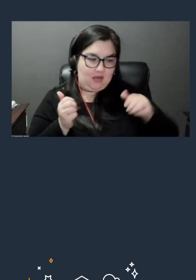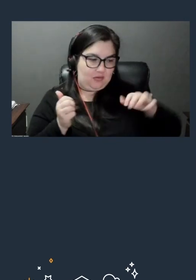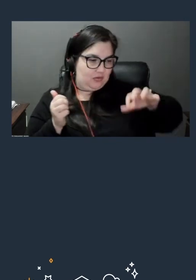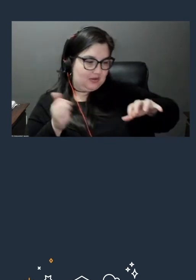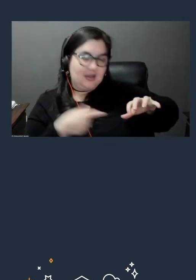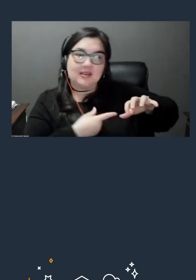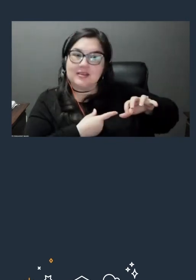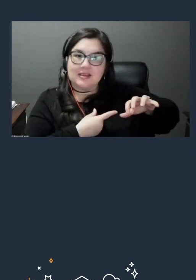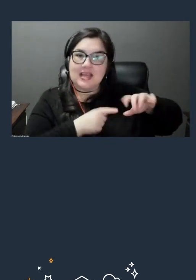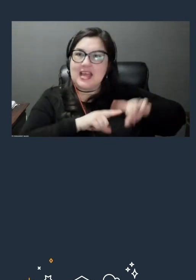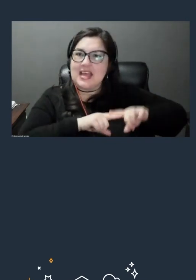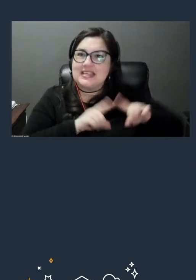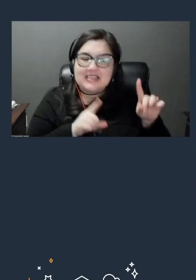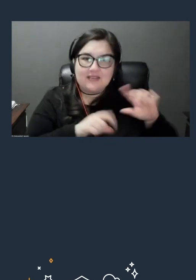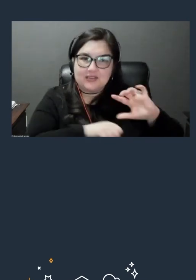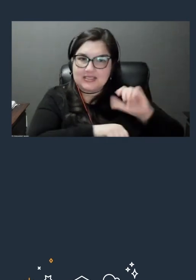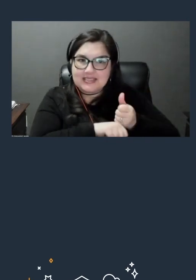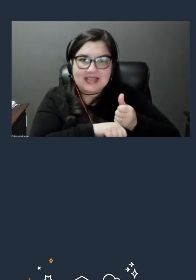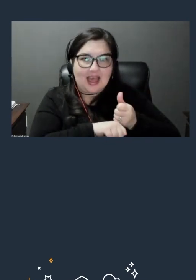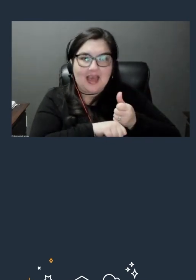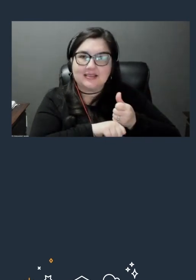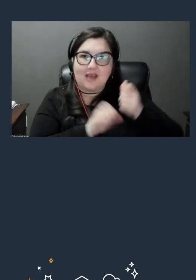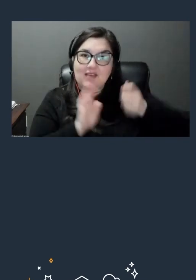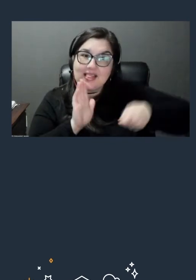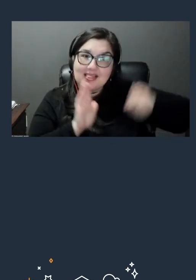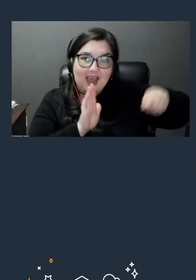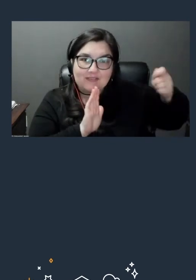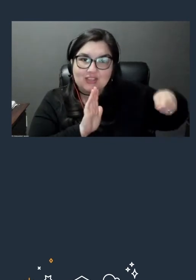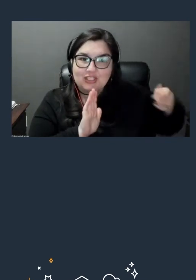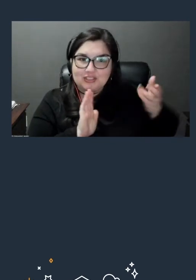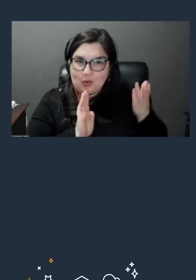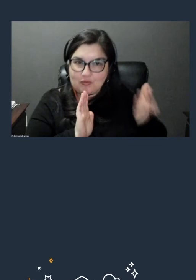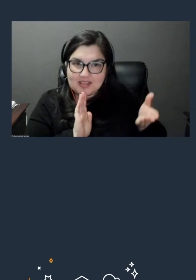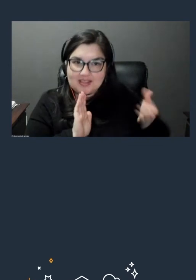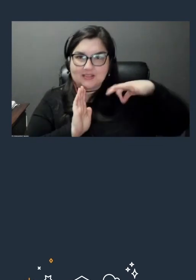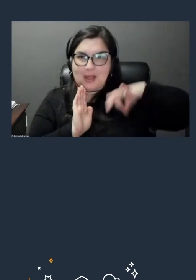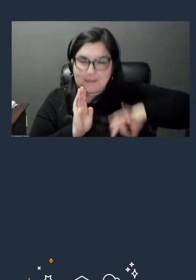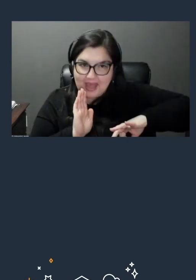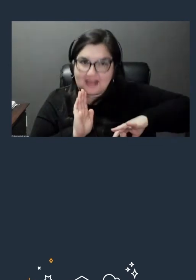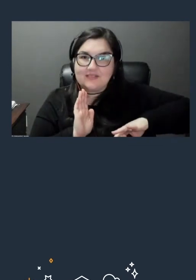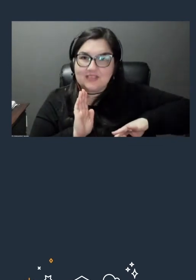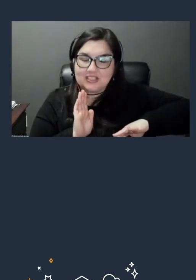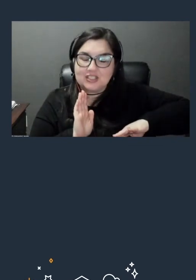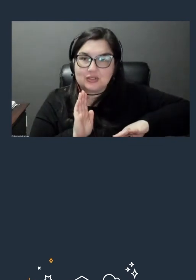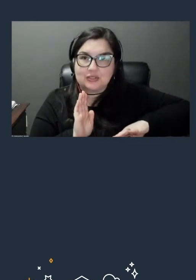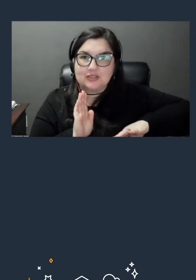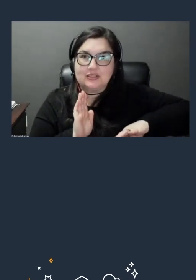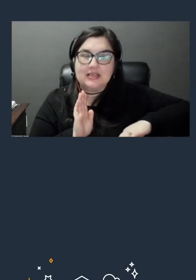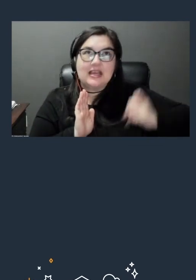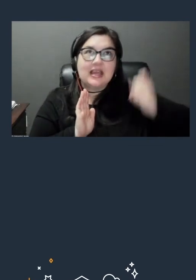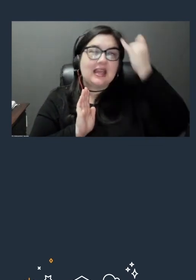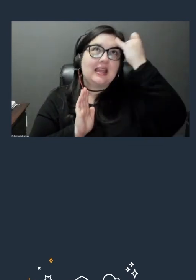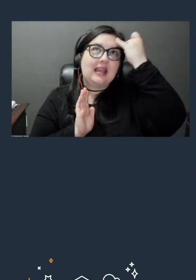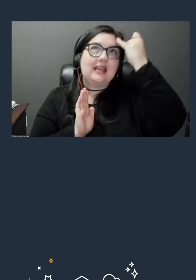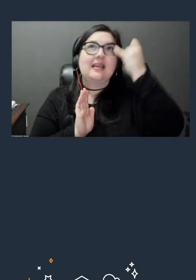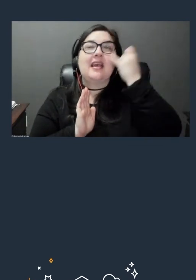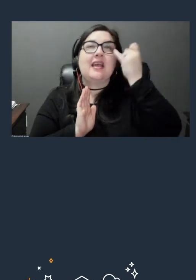of levers over there, which is beneficial from, if you think about your disaster recovery strategy,